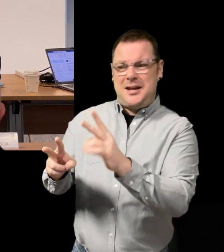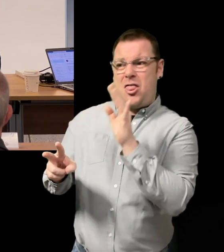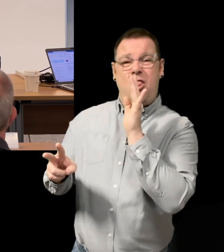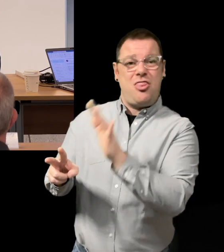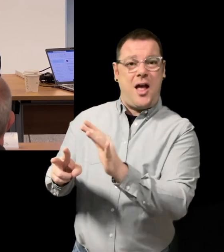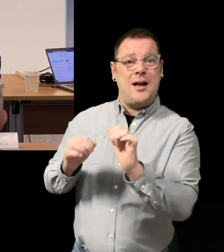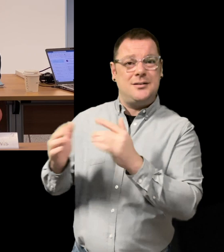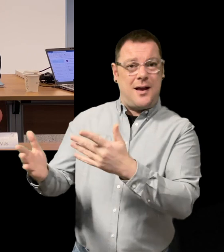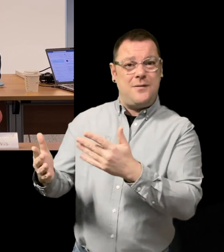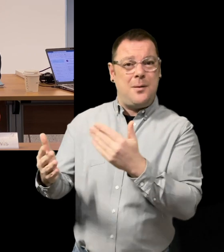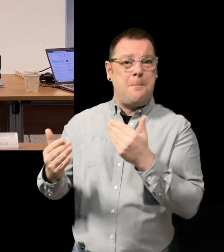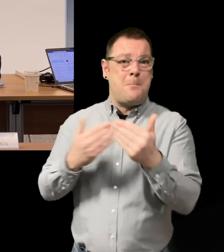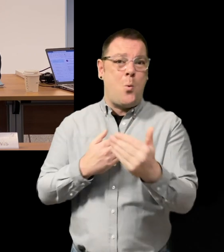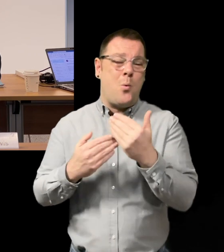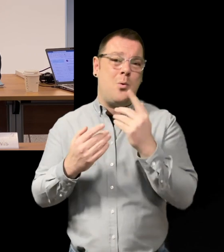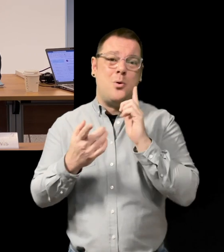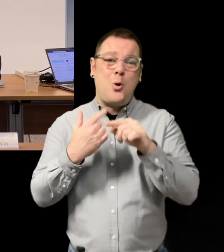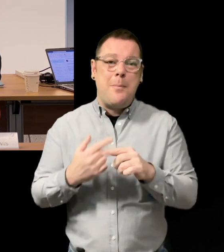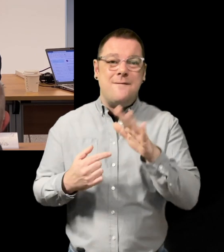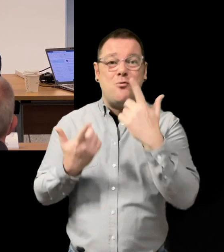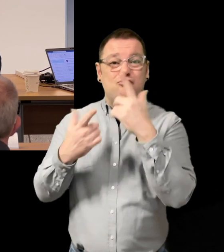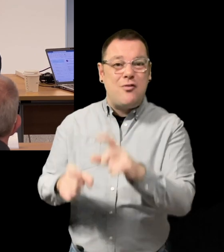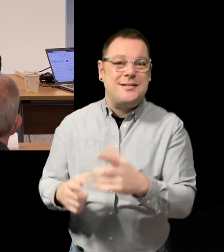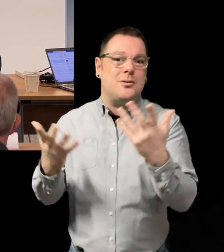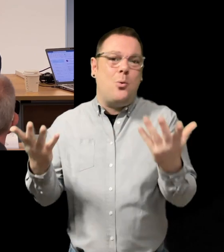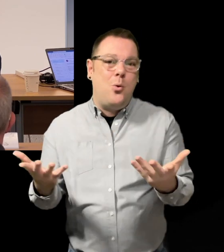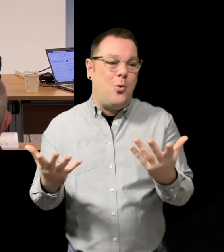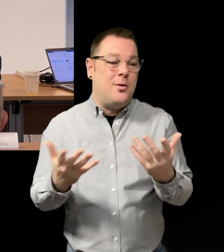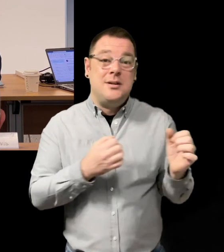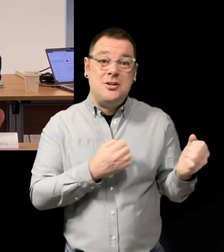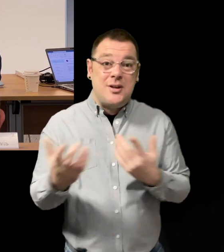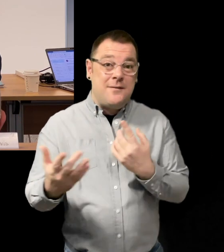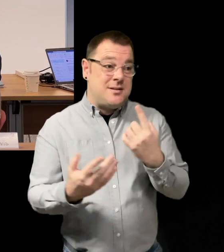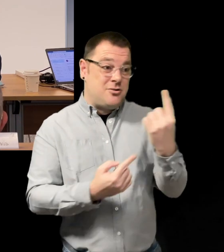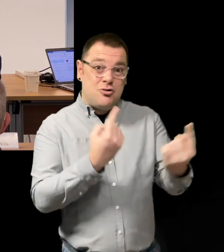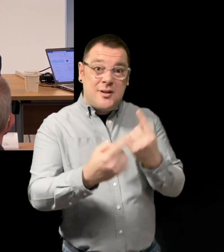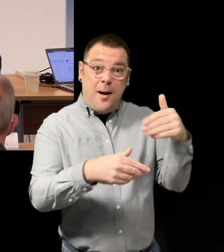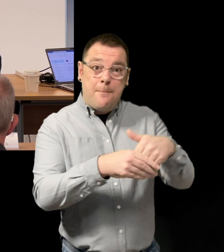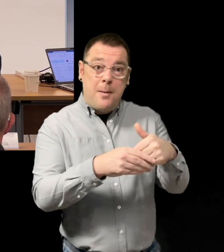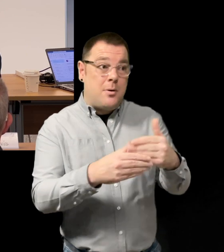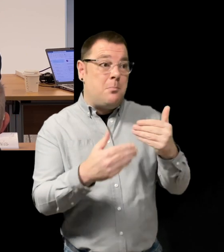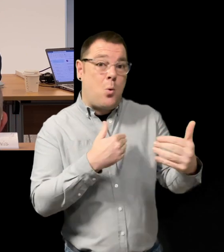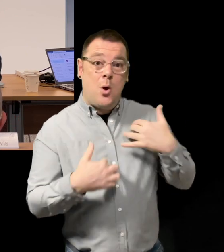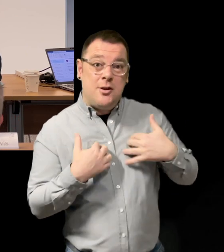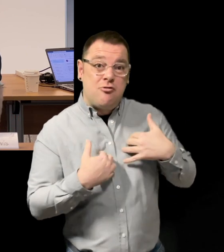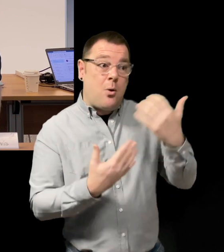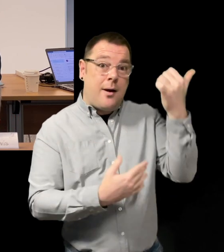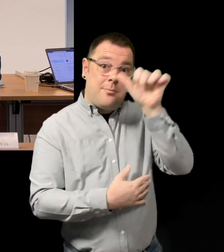the things that we get the most comment on from our residents, or indeed the services the members may have the most interest or expertise in.